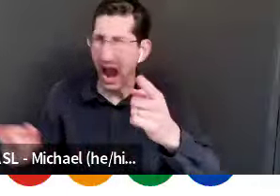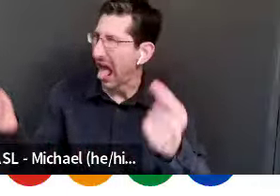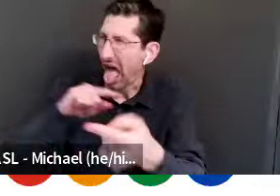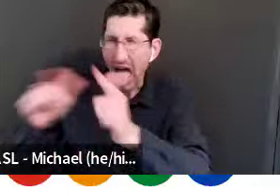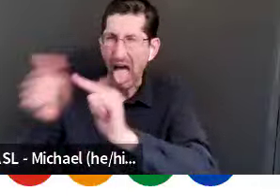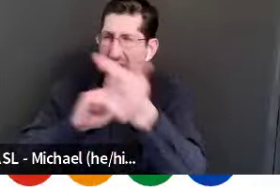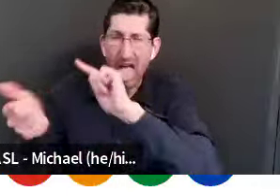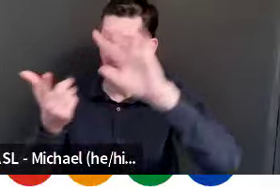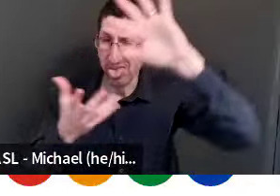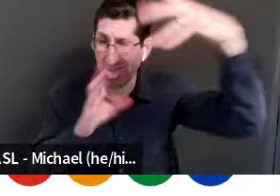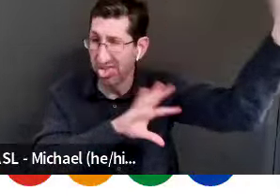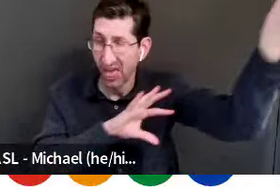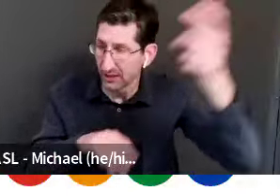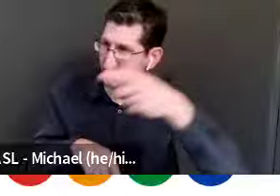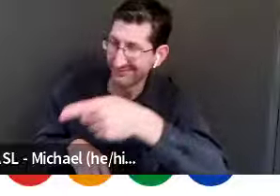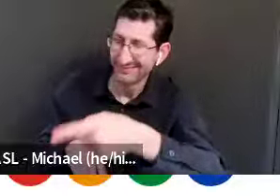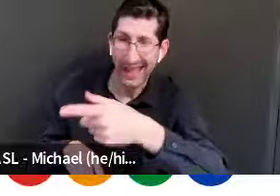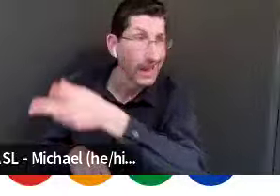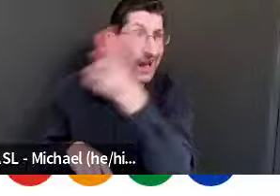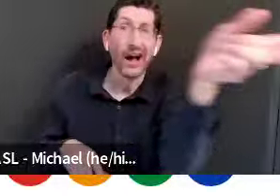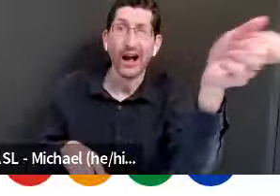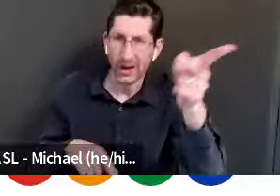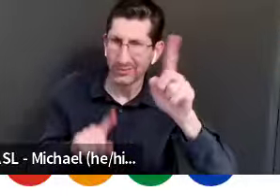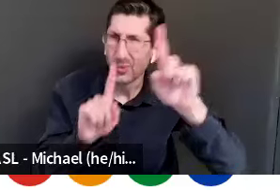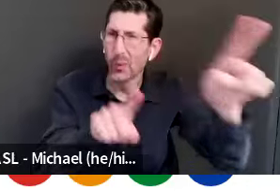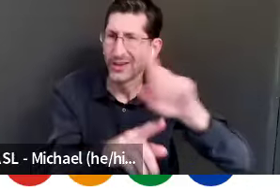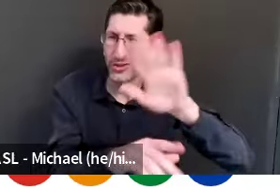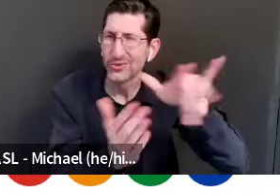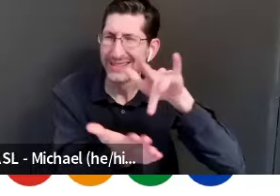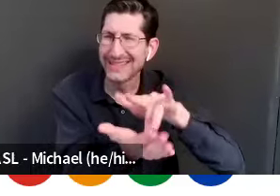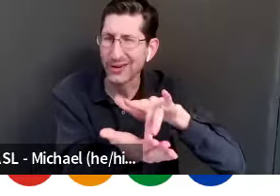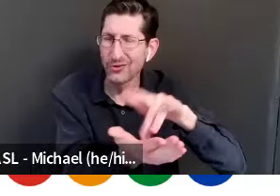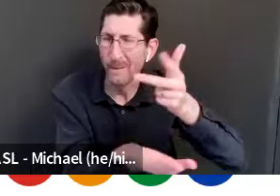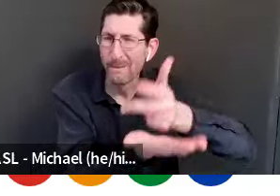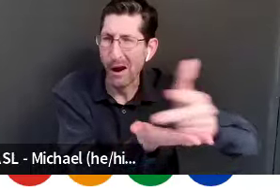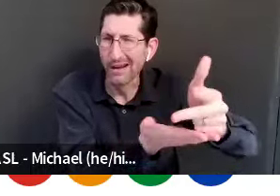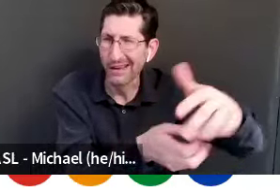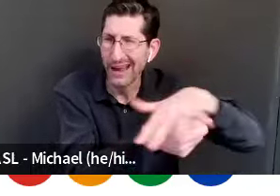THEY TEXTED. I'D SAY -- THE WHOLE THING, BACK-AND-FORTH. IT TURNS OUT THEY WERE IN WHERE